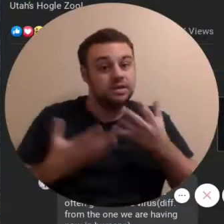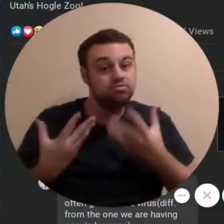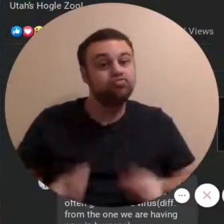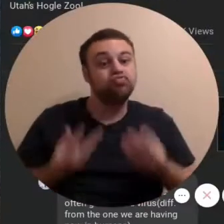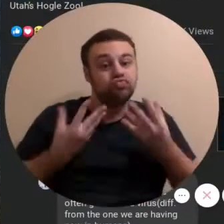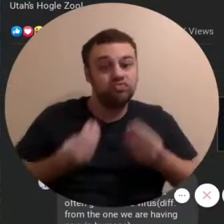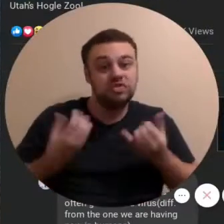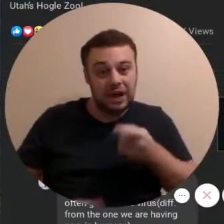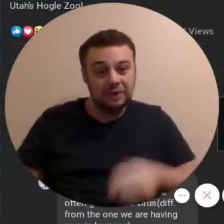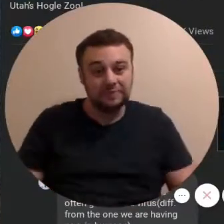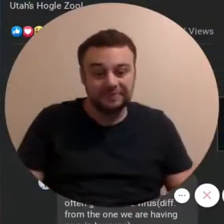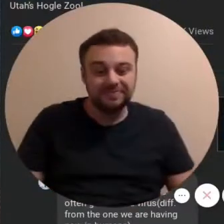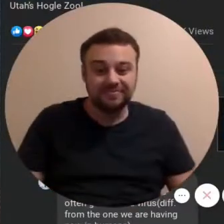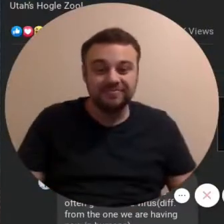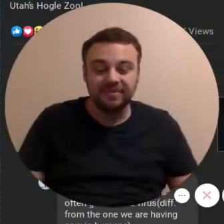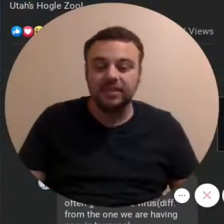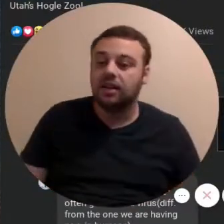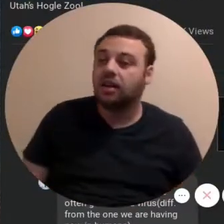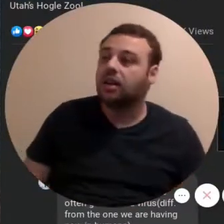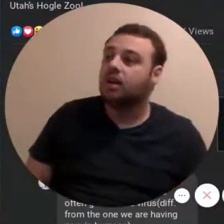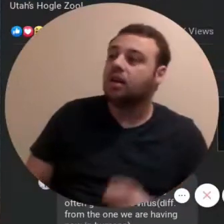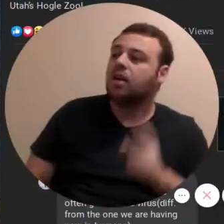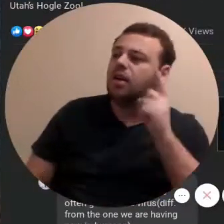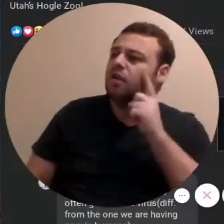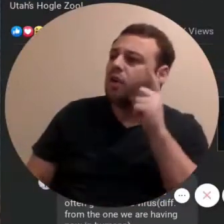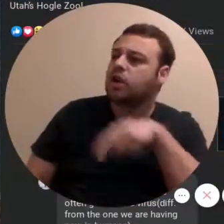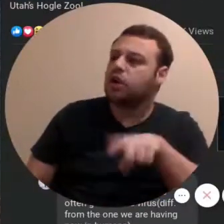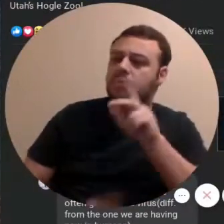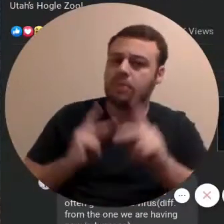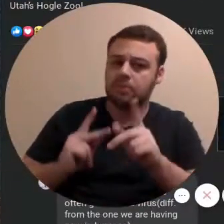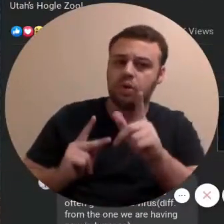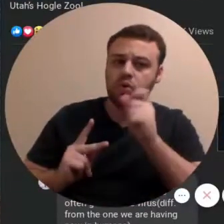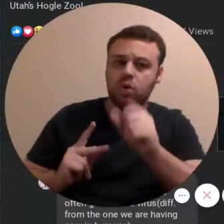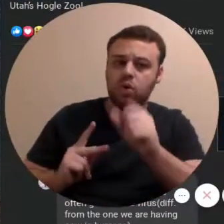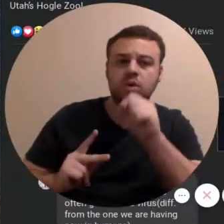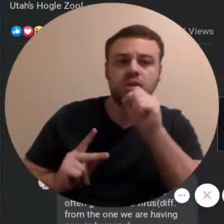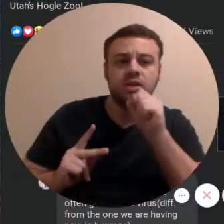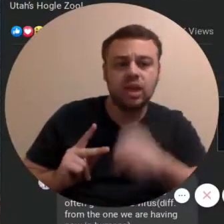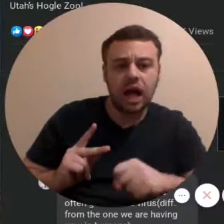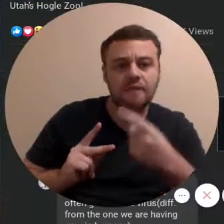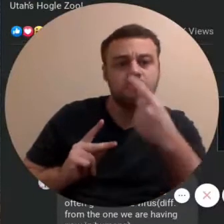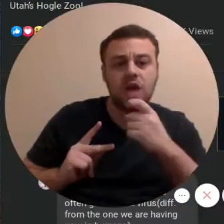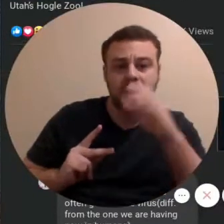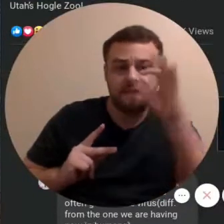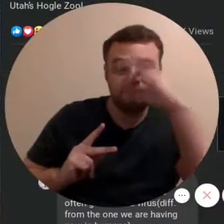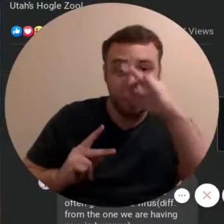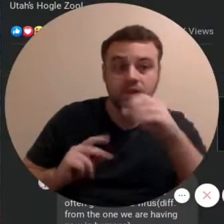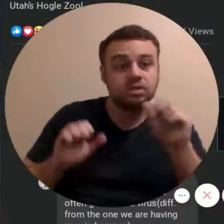Brad: Hey, for all of you that love red foxes- and who doesn't love red foxes? How about a donation for their care? We would sure